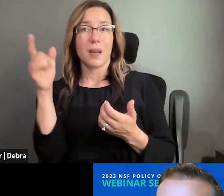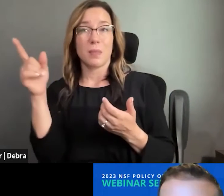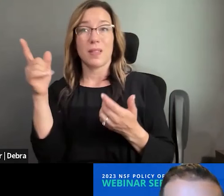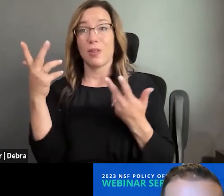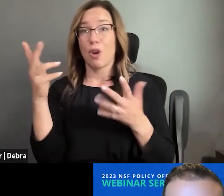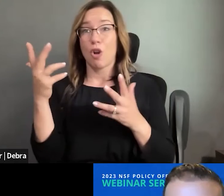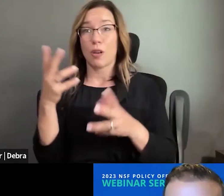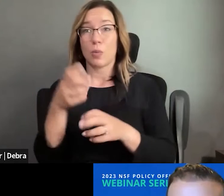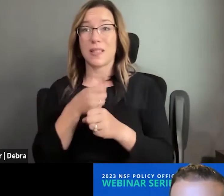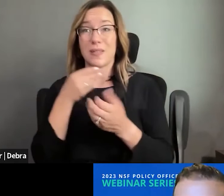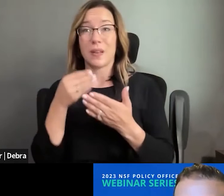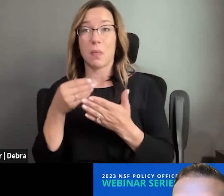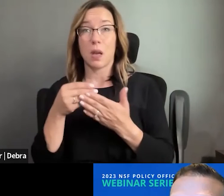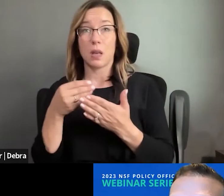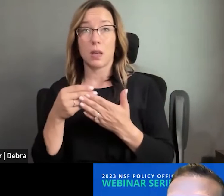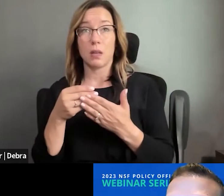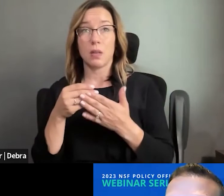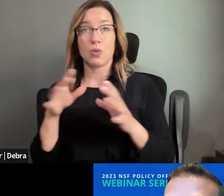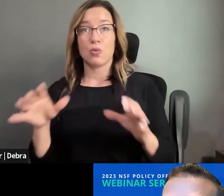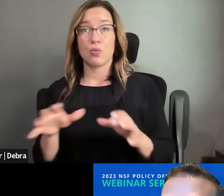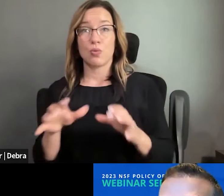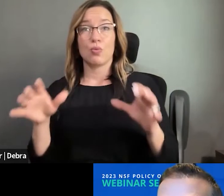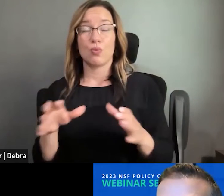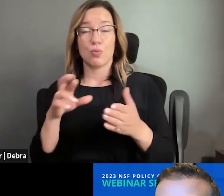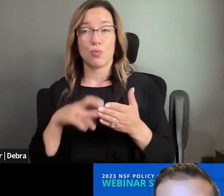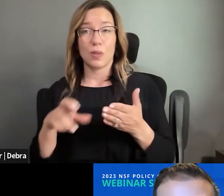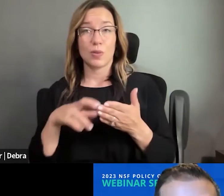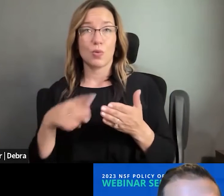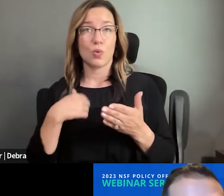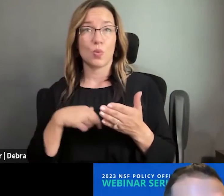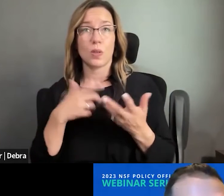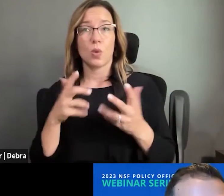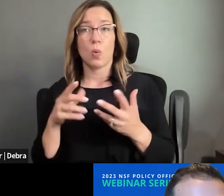funding to do research and therefore, we don't want to be paying them